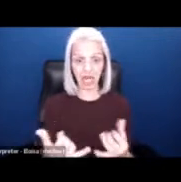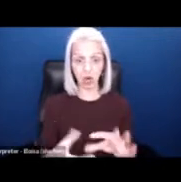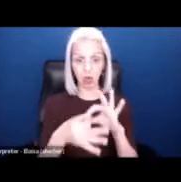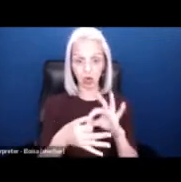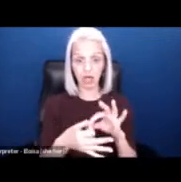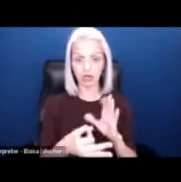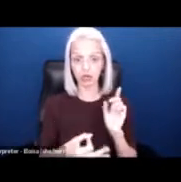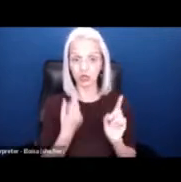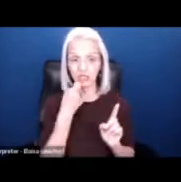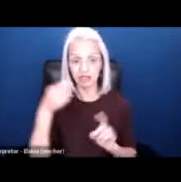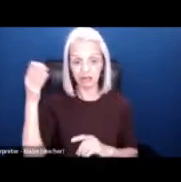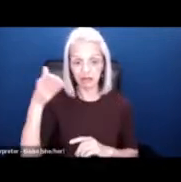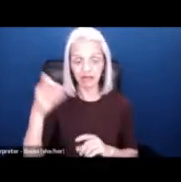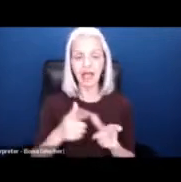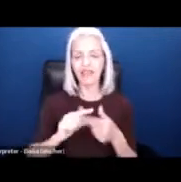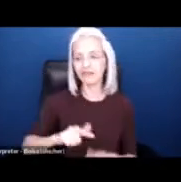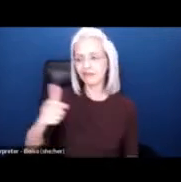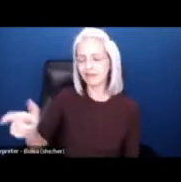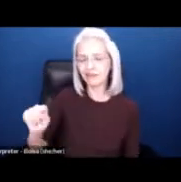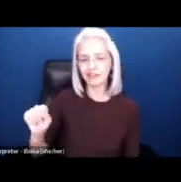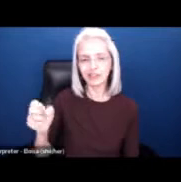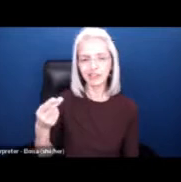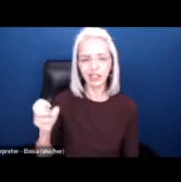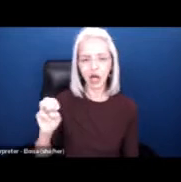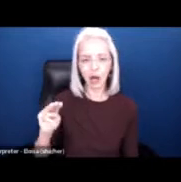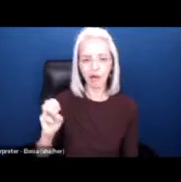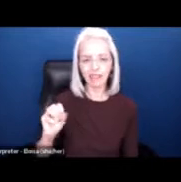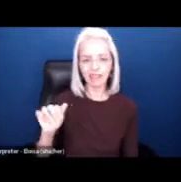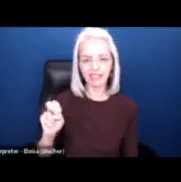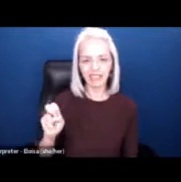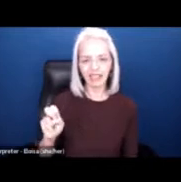turn it over to Thomasine and to talk about partnerships. So are there any questions at this point?